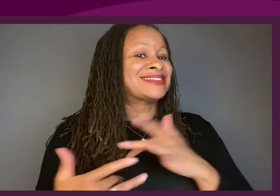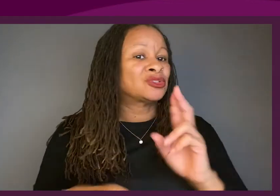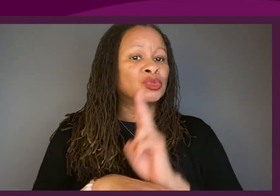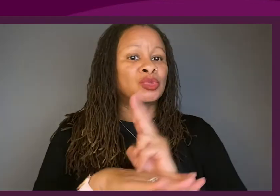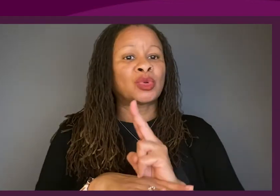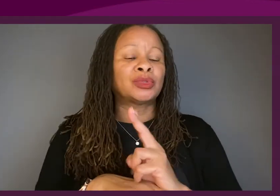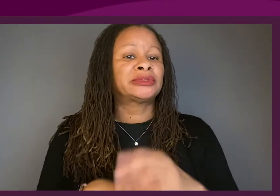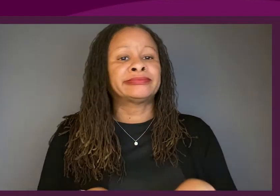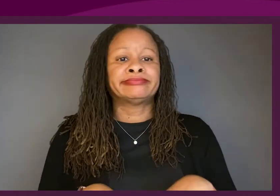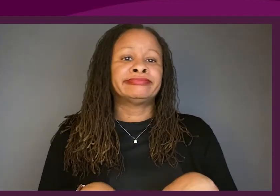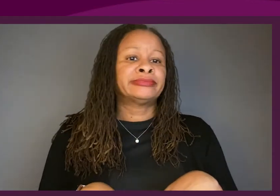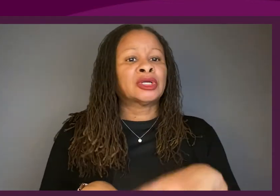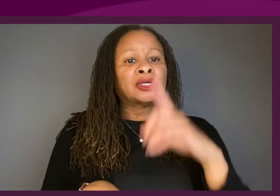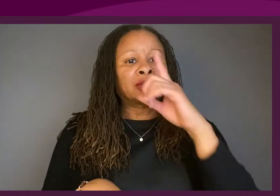people with disabilities.